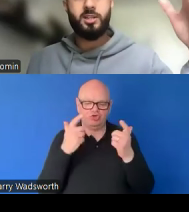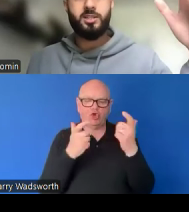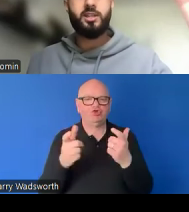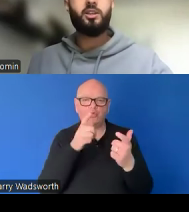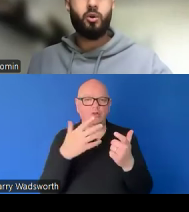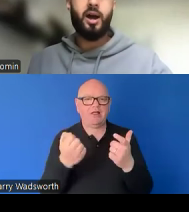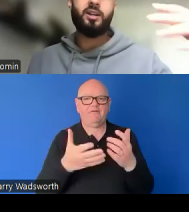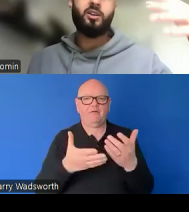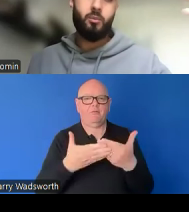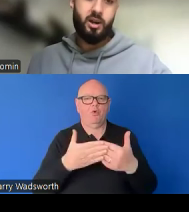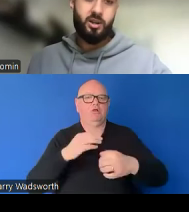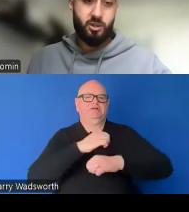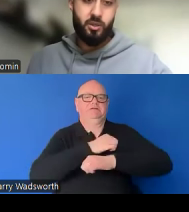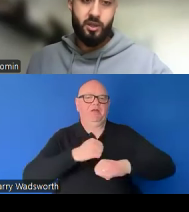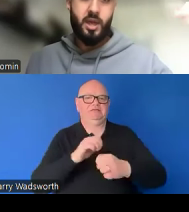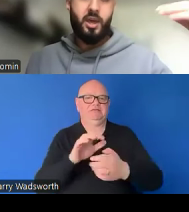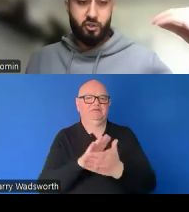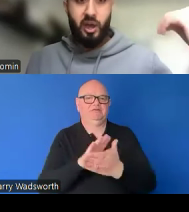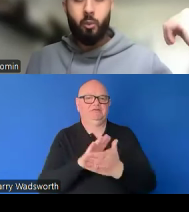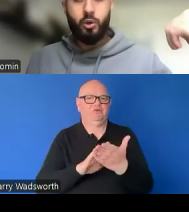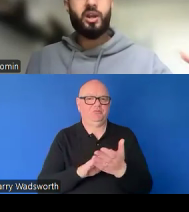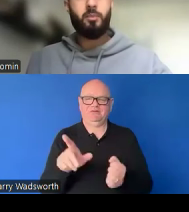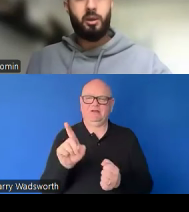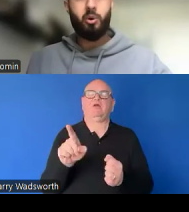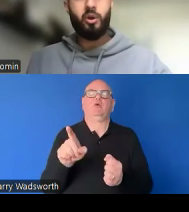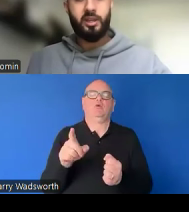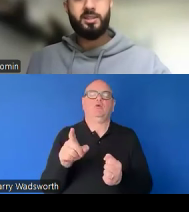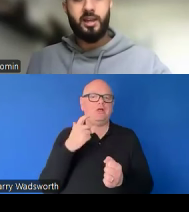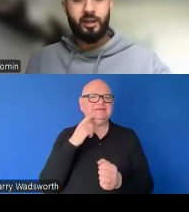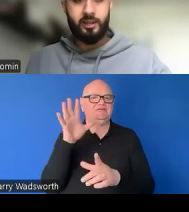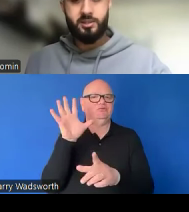to see your ad in comparison to others. I would recommend putting in site links.